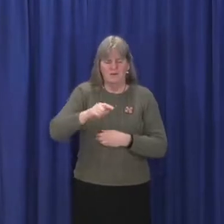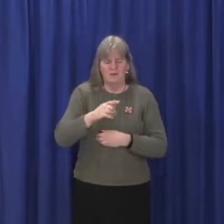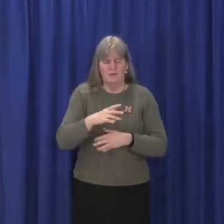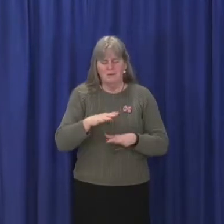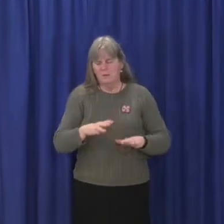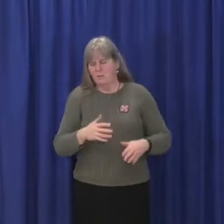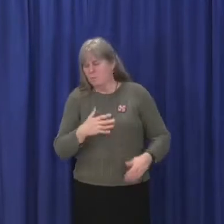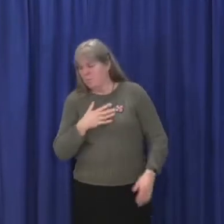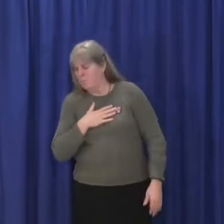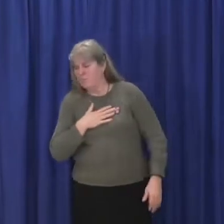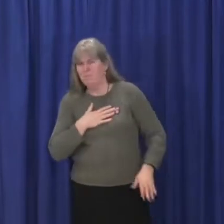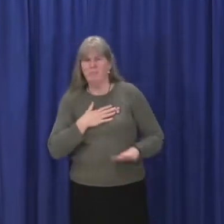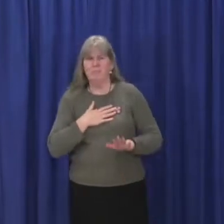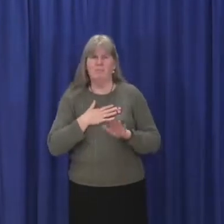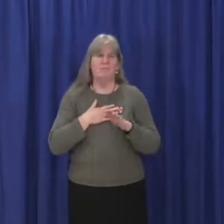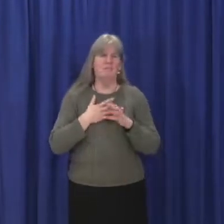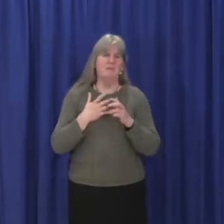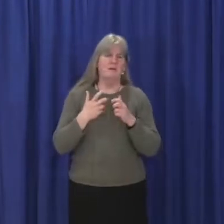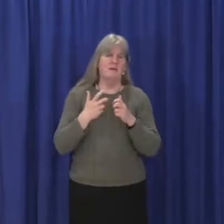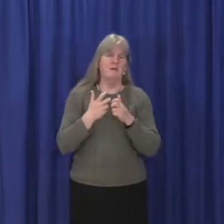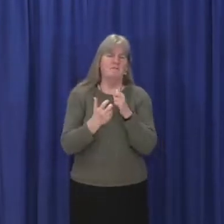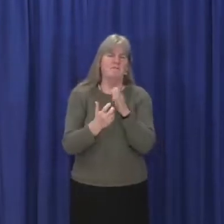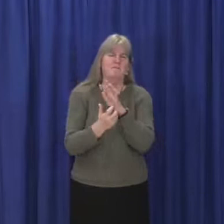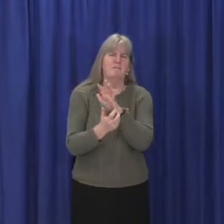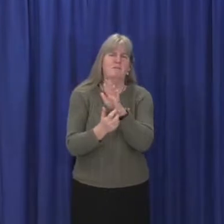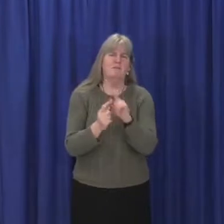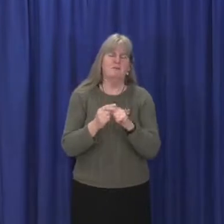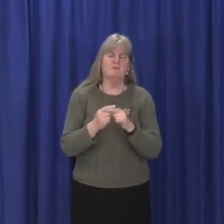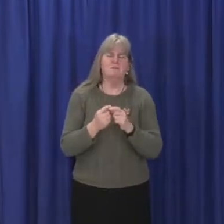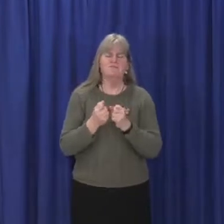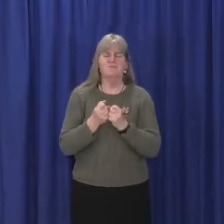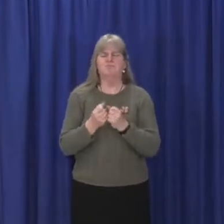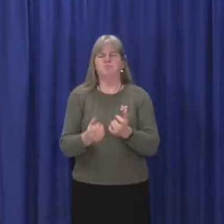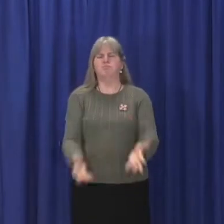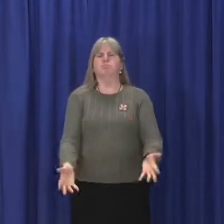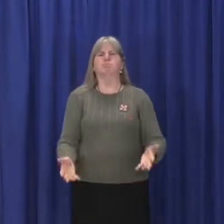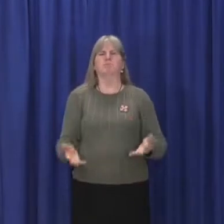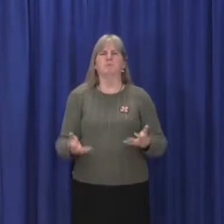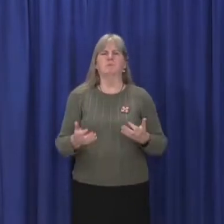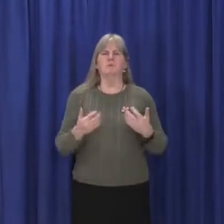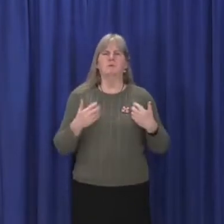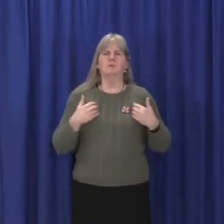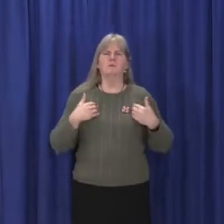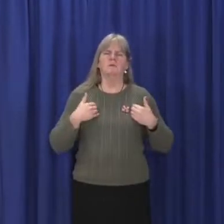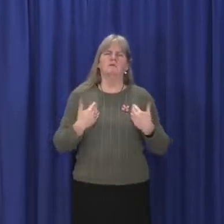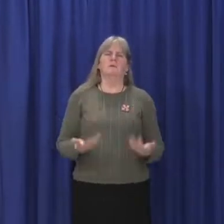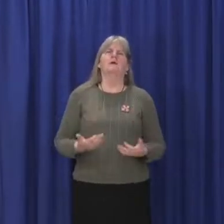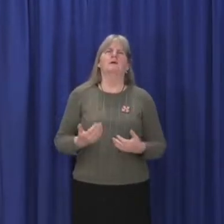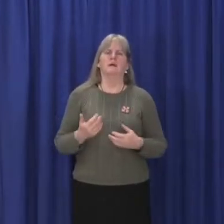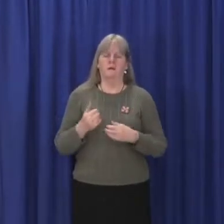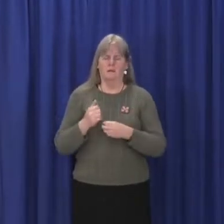and I know we are also tired. It feels like the pandemic is never ending.